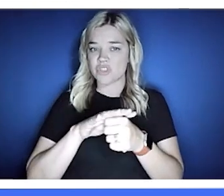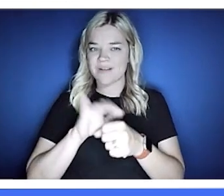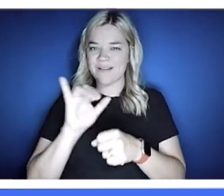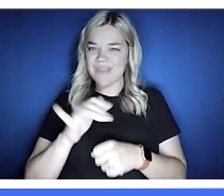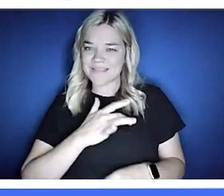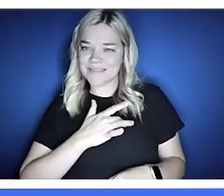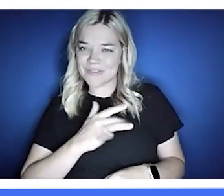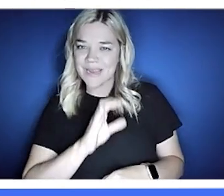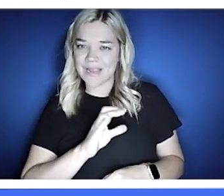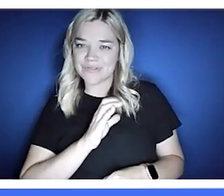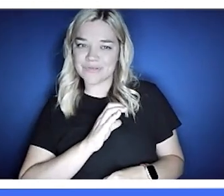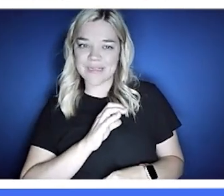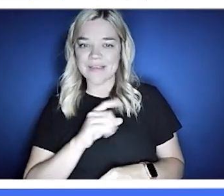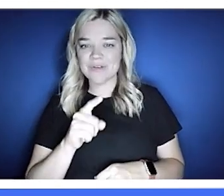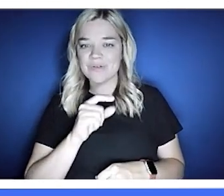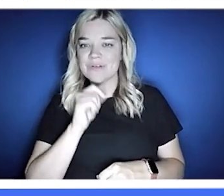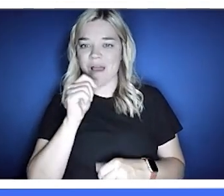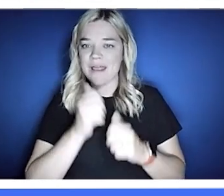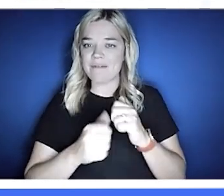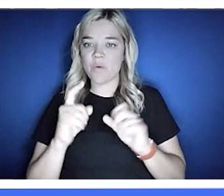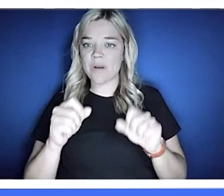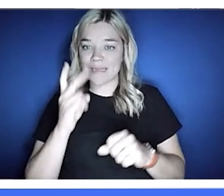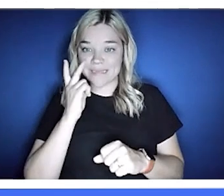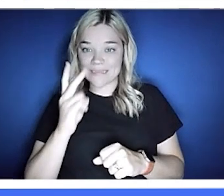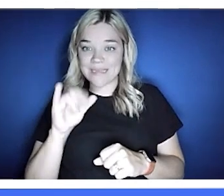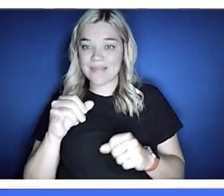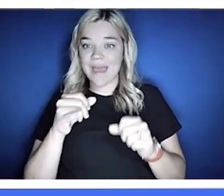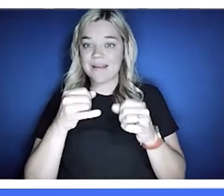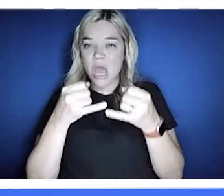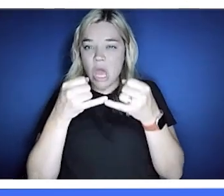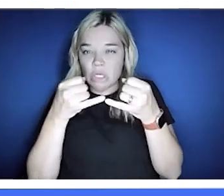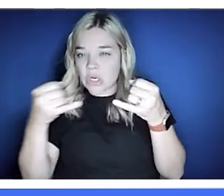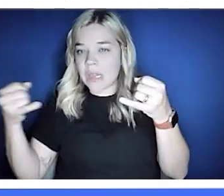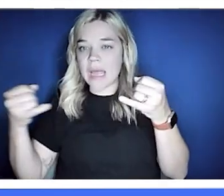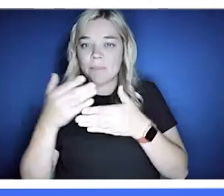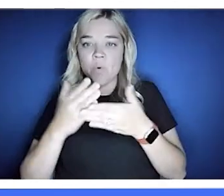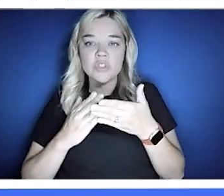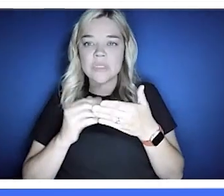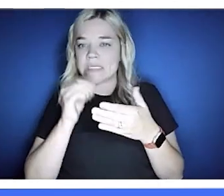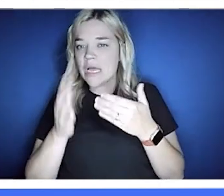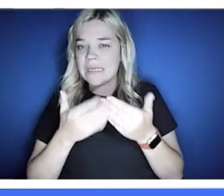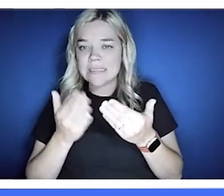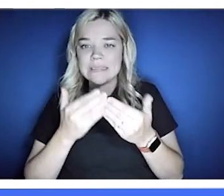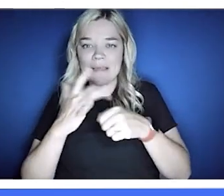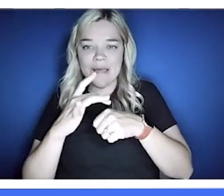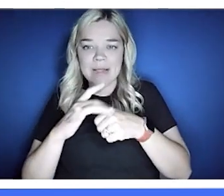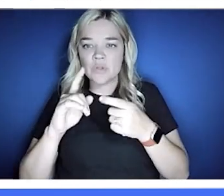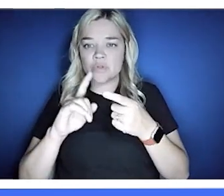You don't necessarily, not everyone can see that underlining. It's not easily available information to someone using a screen reader.